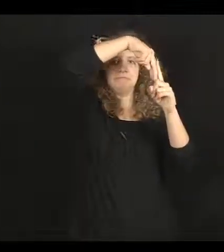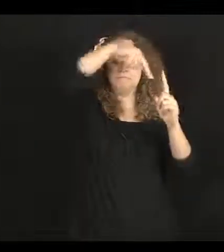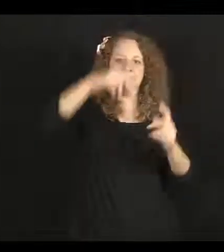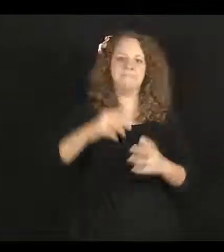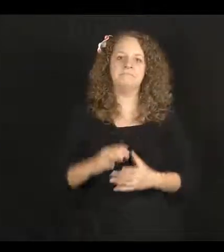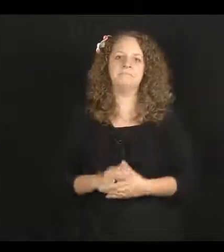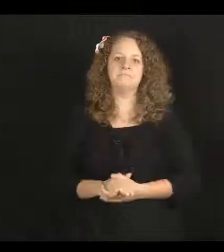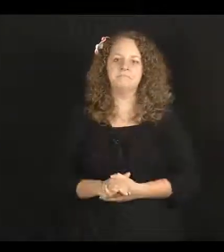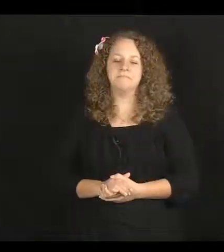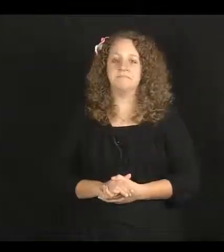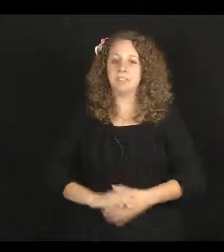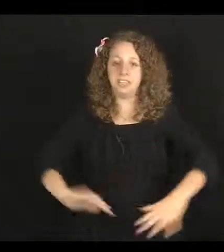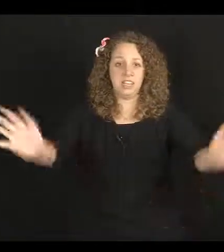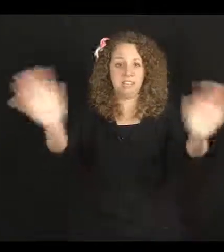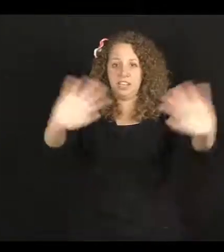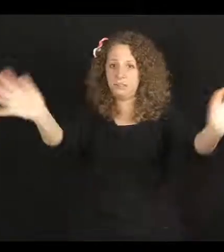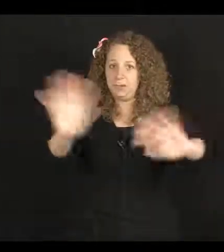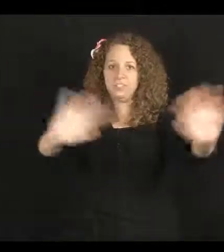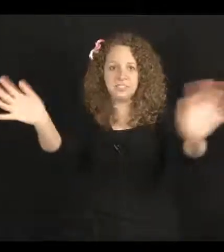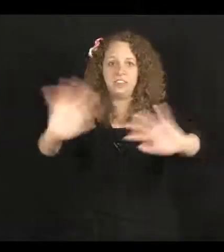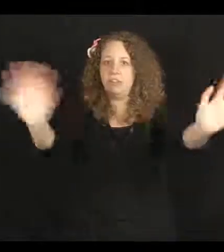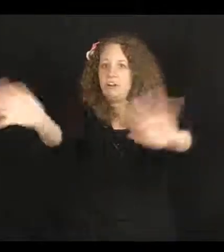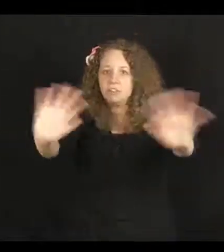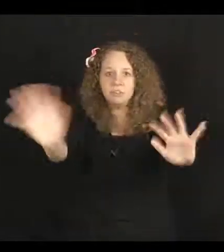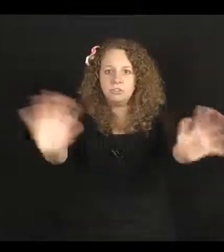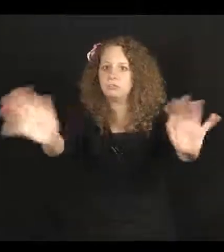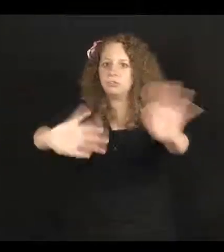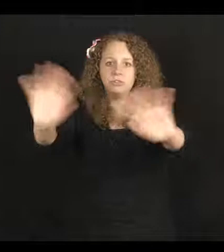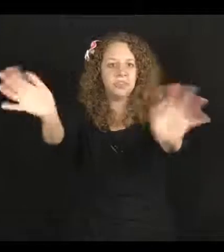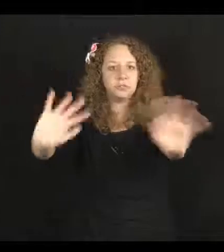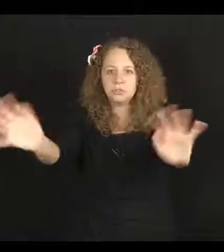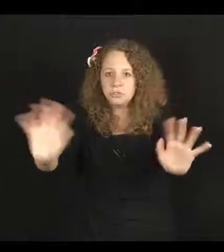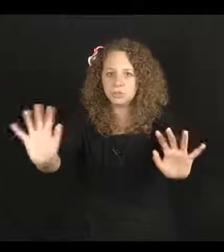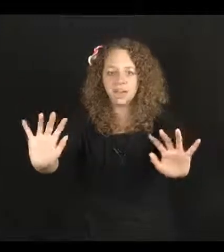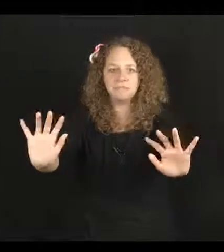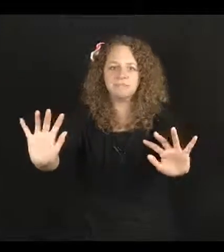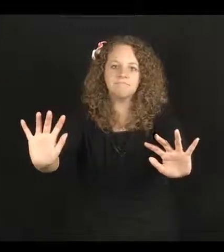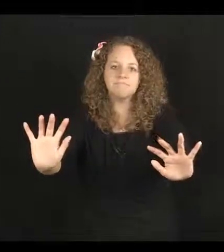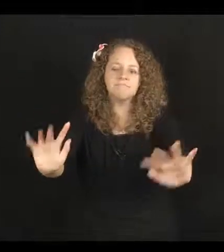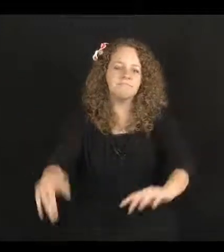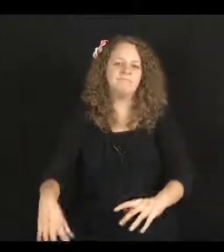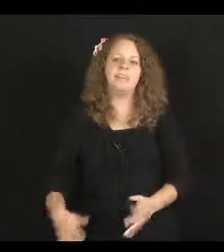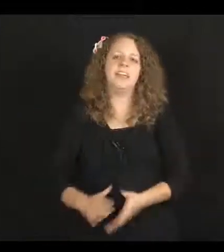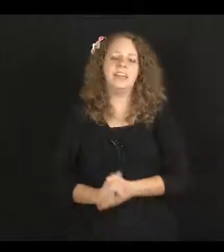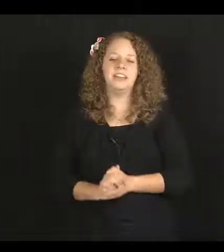a negative hand wave saying, “oh, no, no, don’t do that, don’t do that, and …